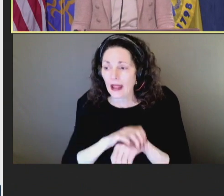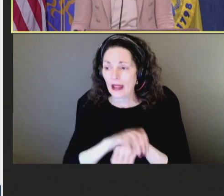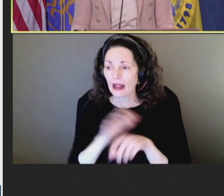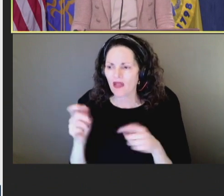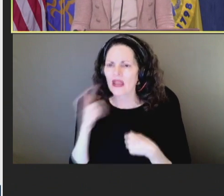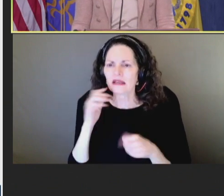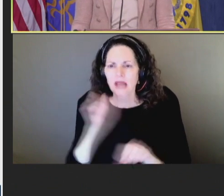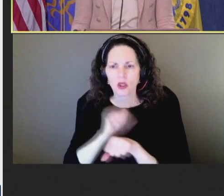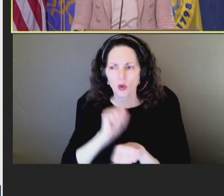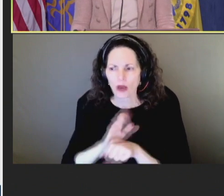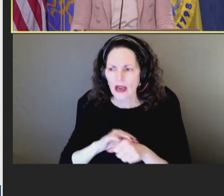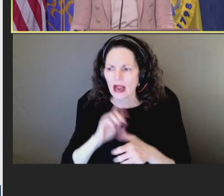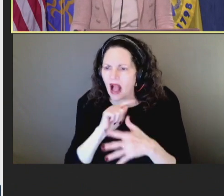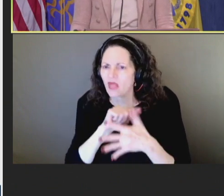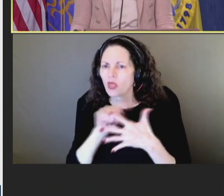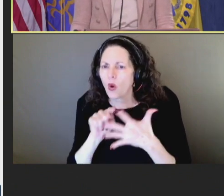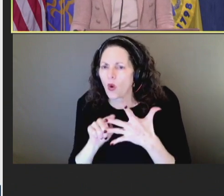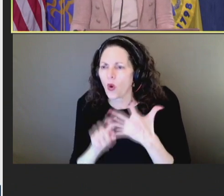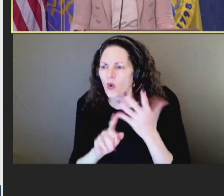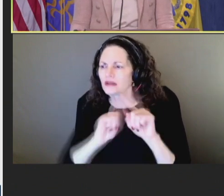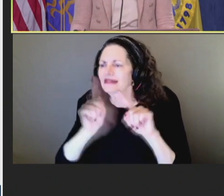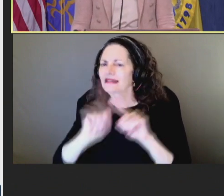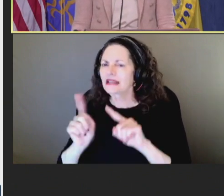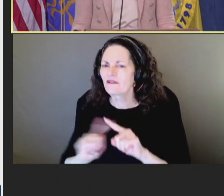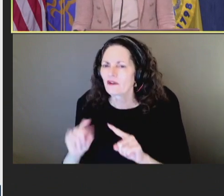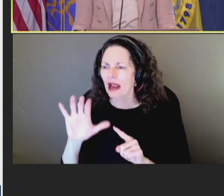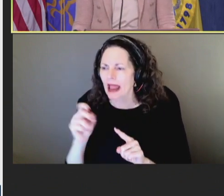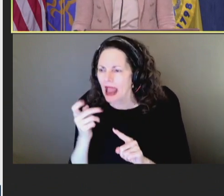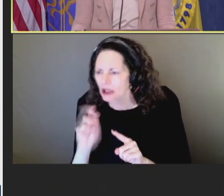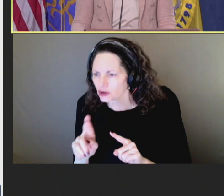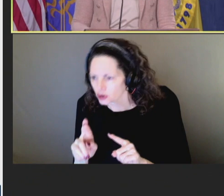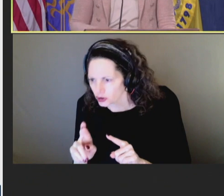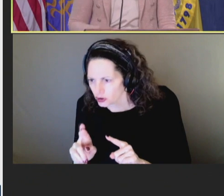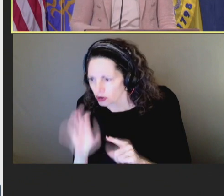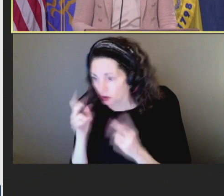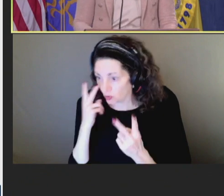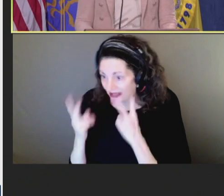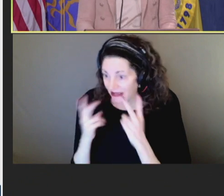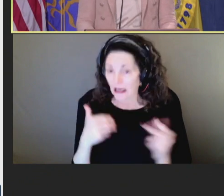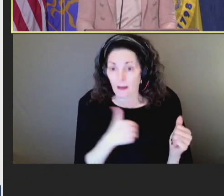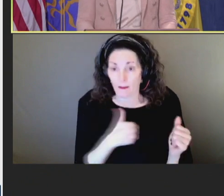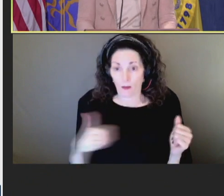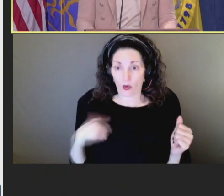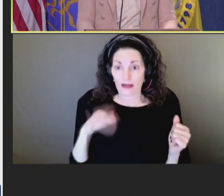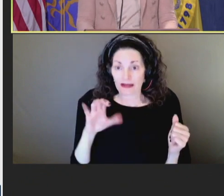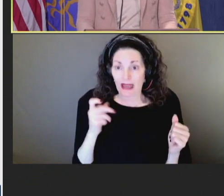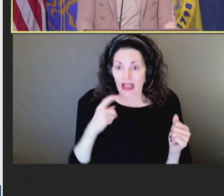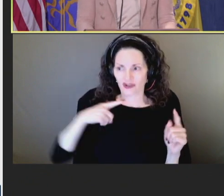bowel, pancreas, prostate, and melanoma. You'll note that breast cancer isn't yet